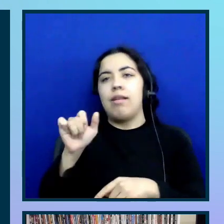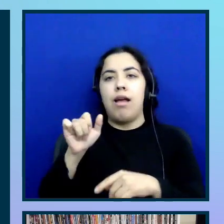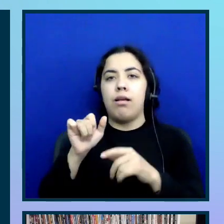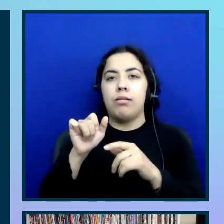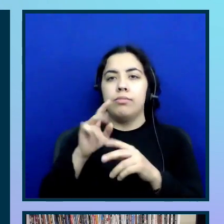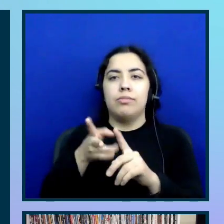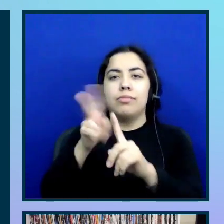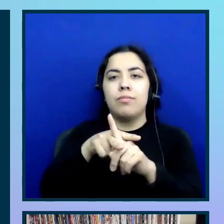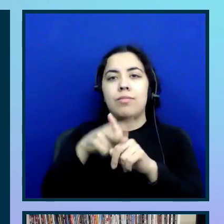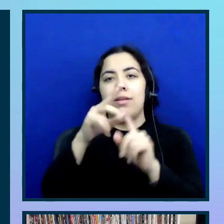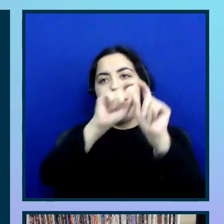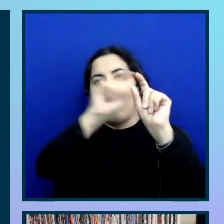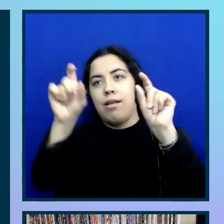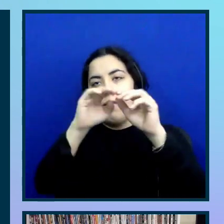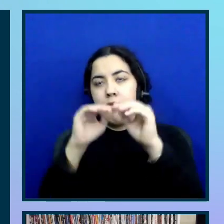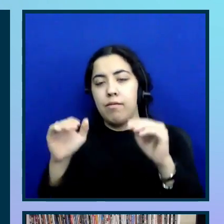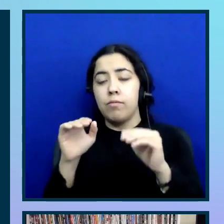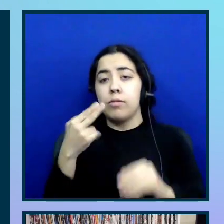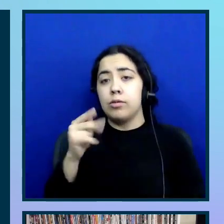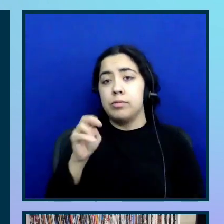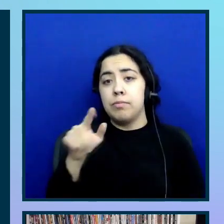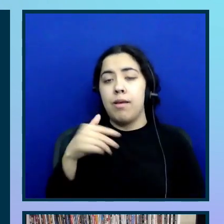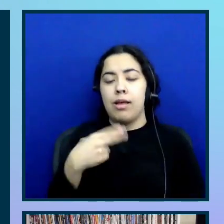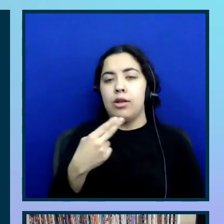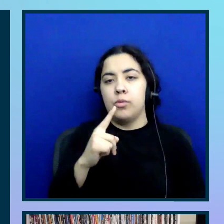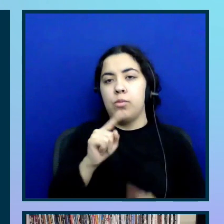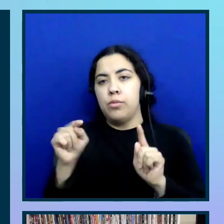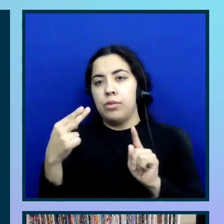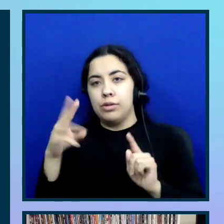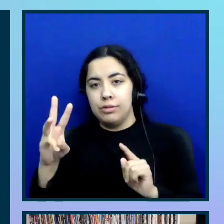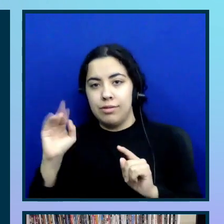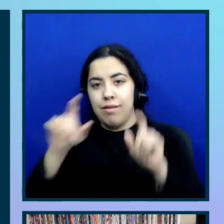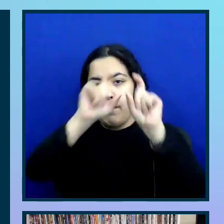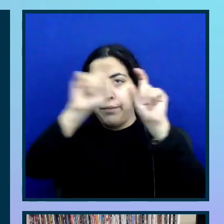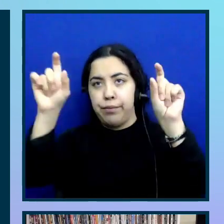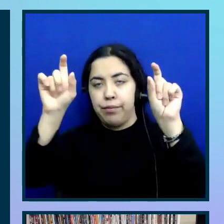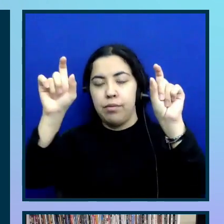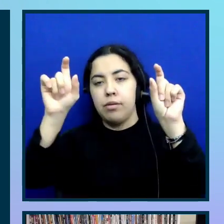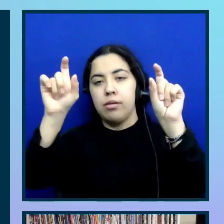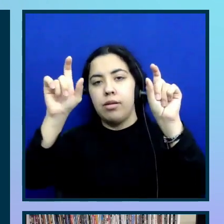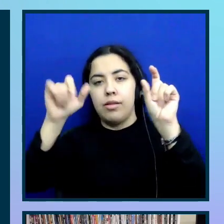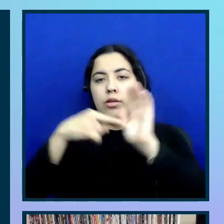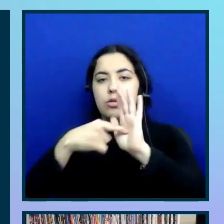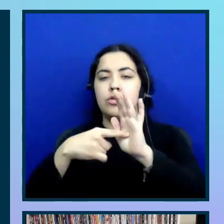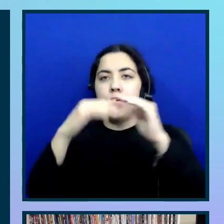So in HTML, we have the H1 through H6 heading elements, which indicate heading level and logical structure of content,